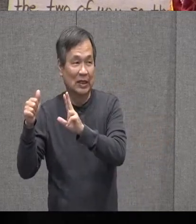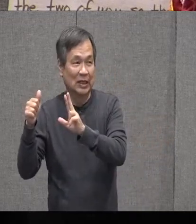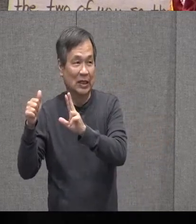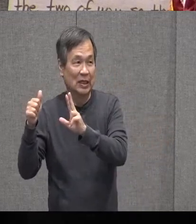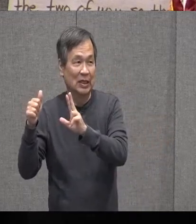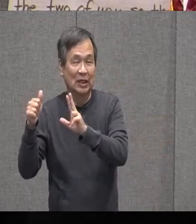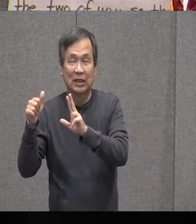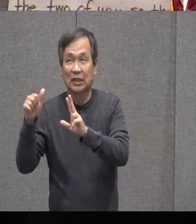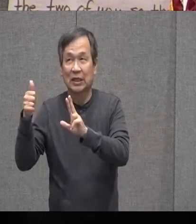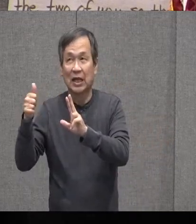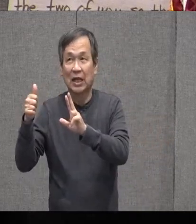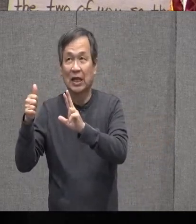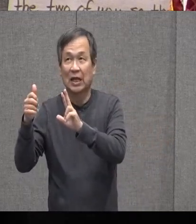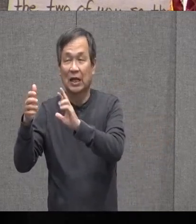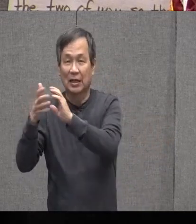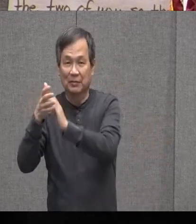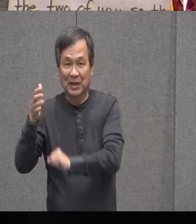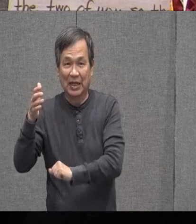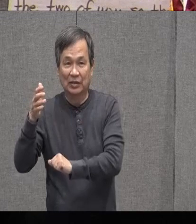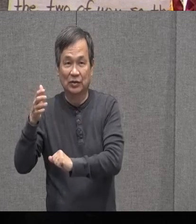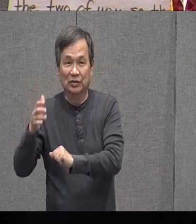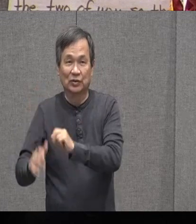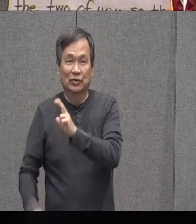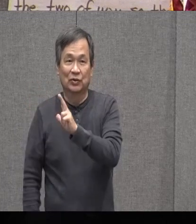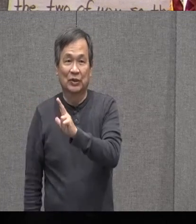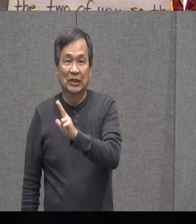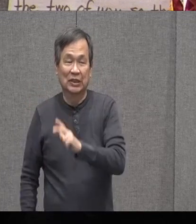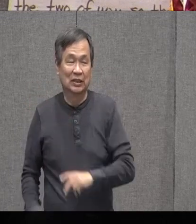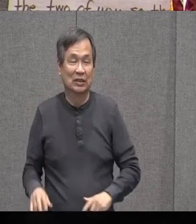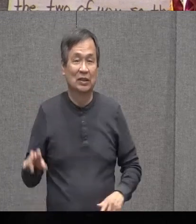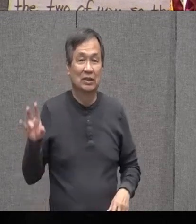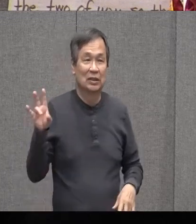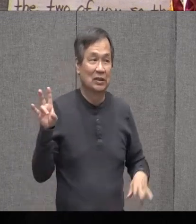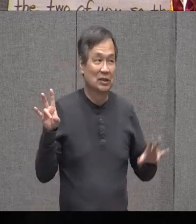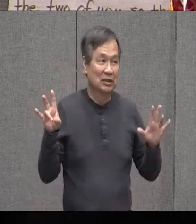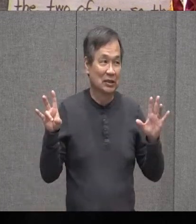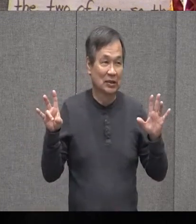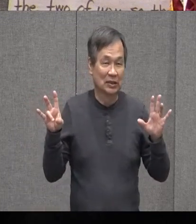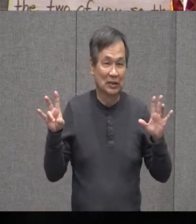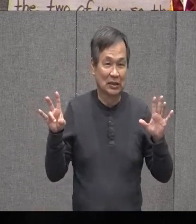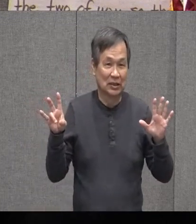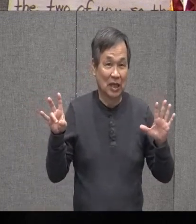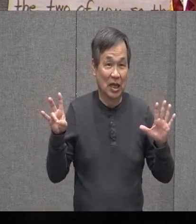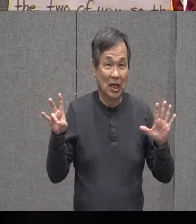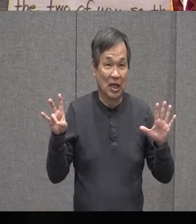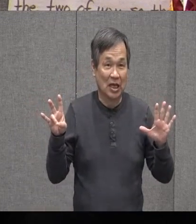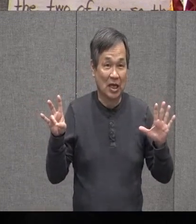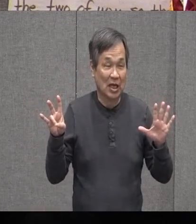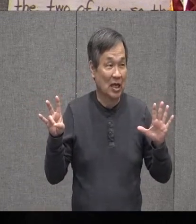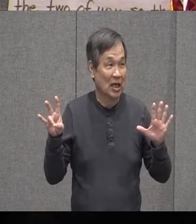So 10 take away three is gonna leave me with seven. How did you get down to that?